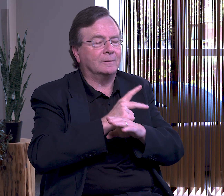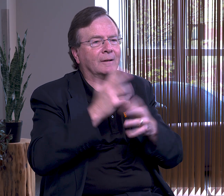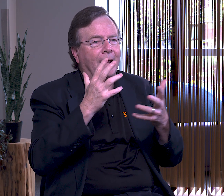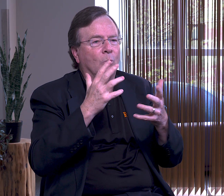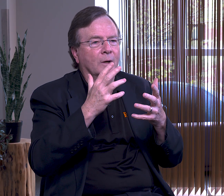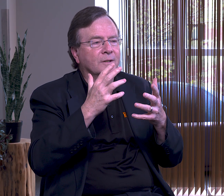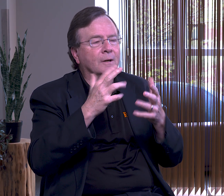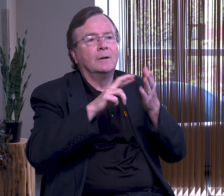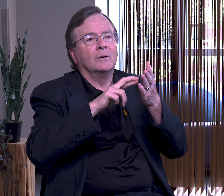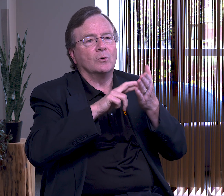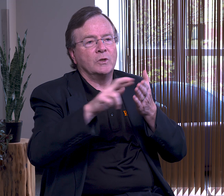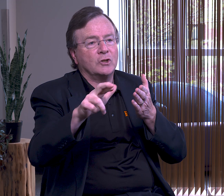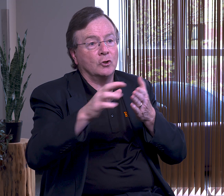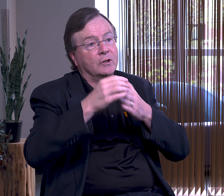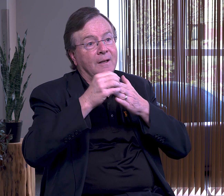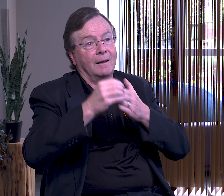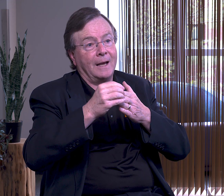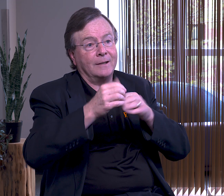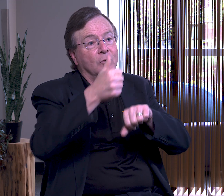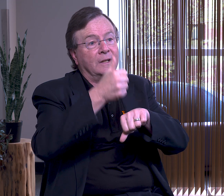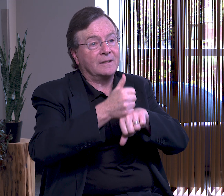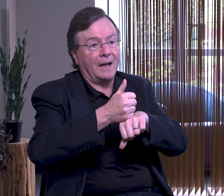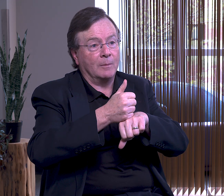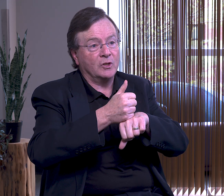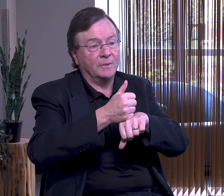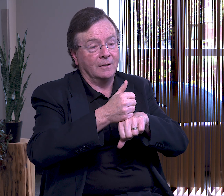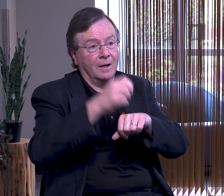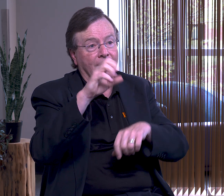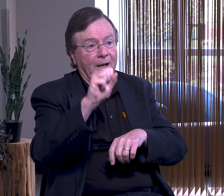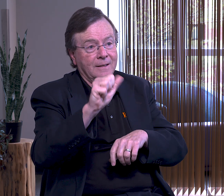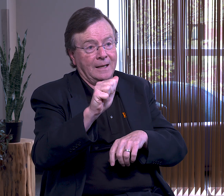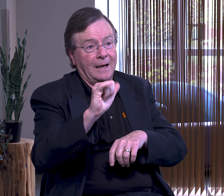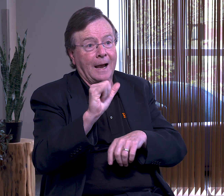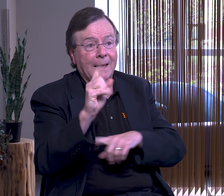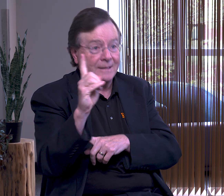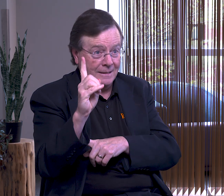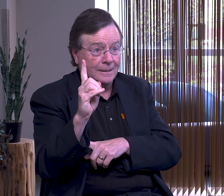and that was the research that led to the establishment of SAISD.